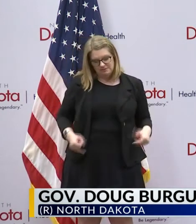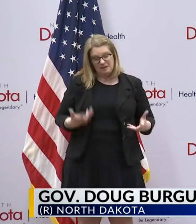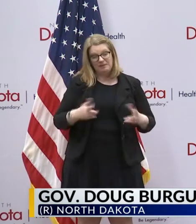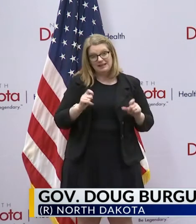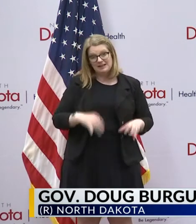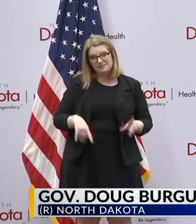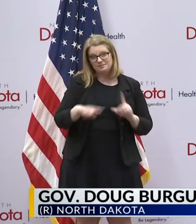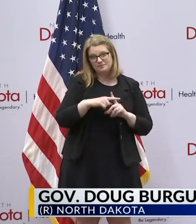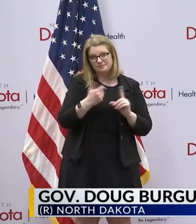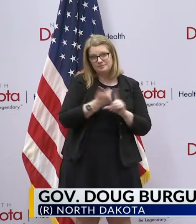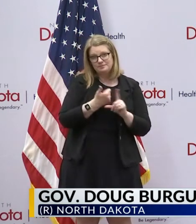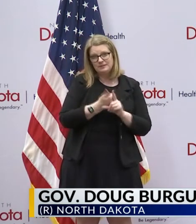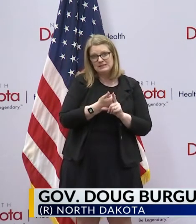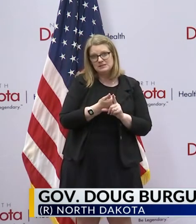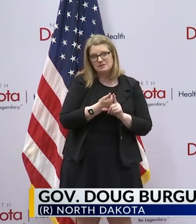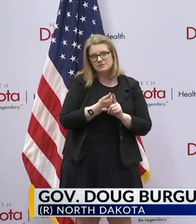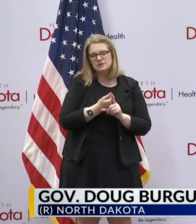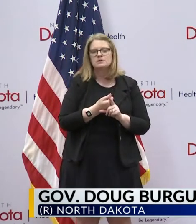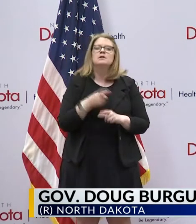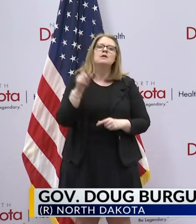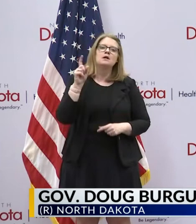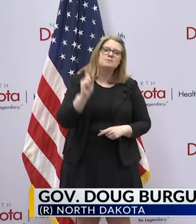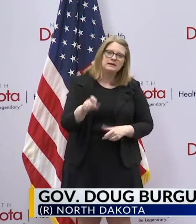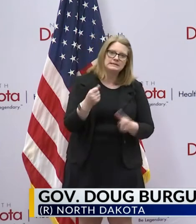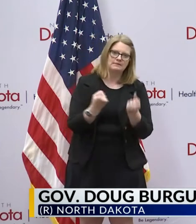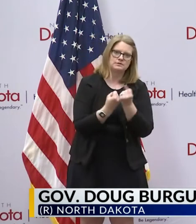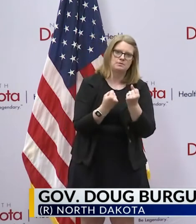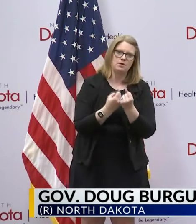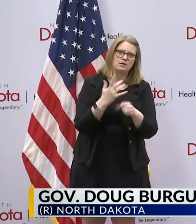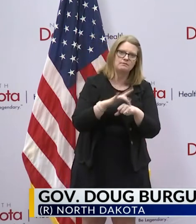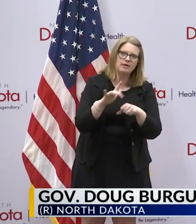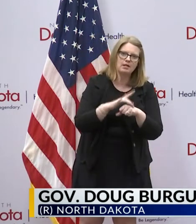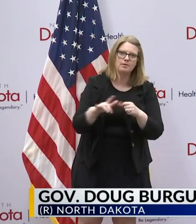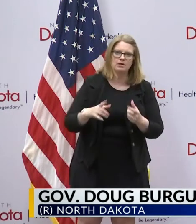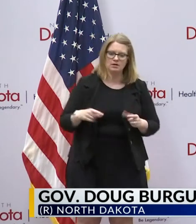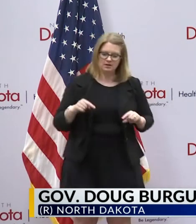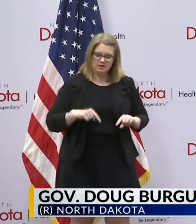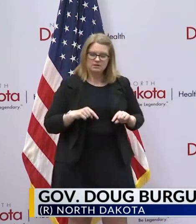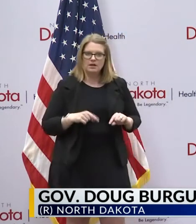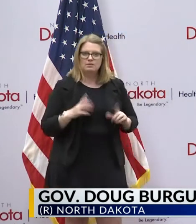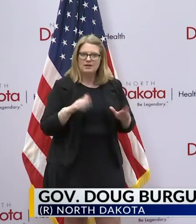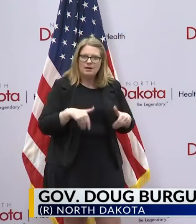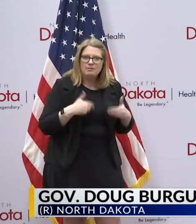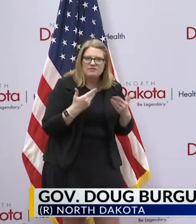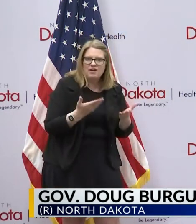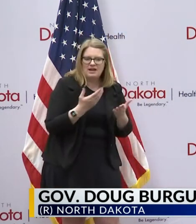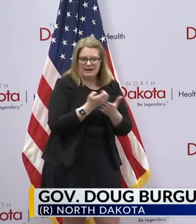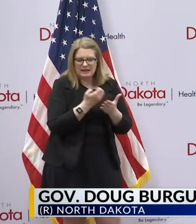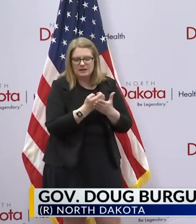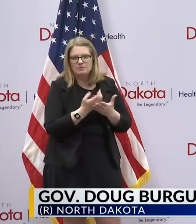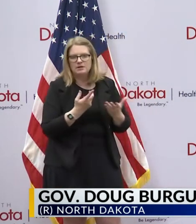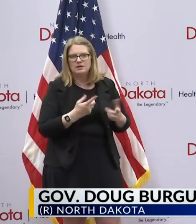WRAP-AROUND SUPPORTS. IF SOMEONE IS ASKED TO GO INTO ISOLATION BECAUSE THEY'VE BEEN IN CONTACT WITH SOMEONE WHO IS POSITIVE OR THEY TEST POSITIVE